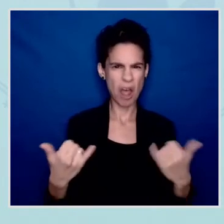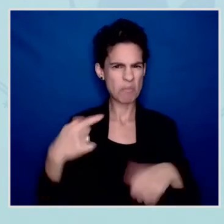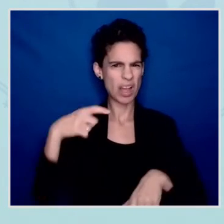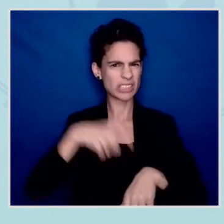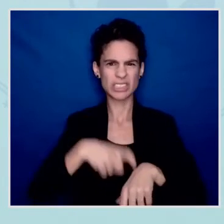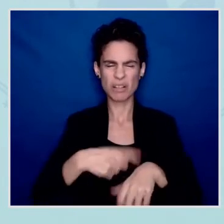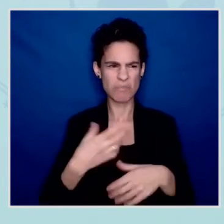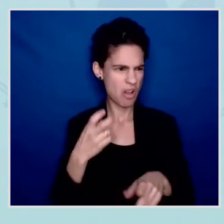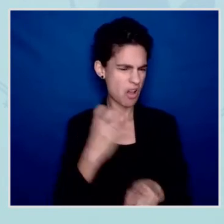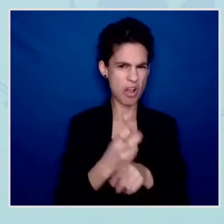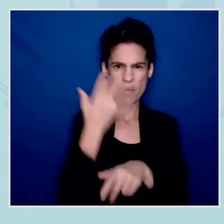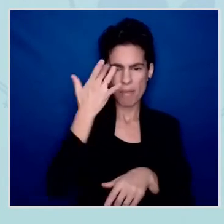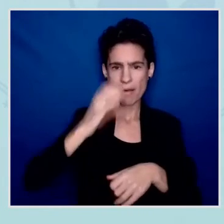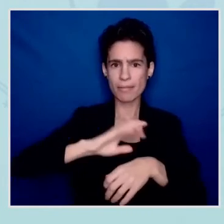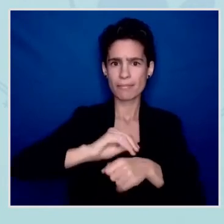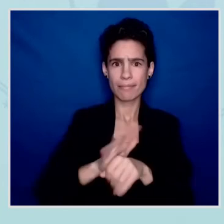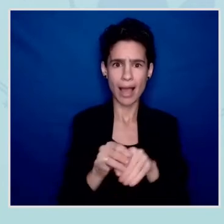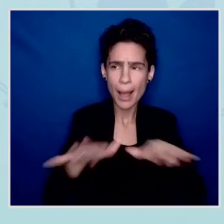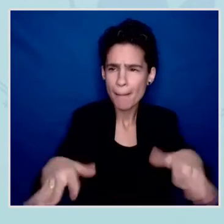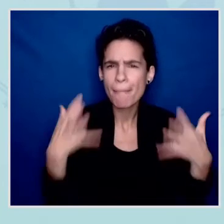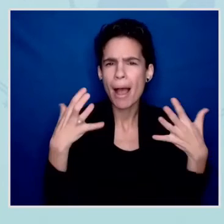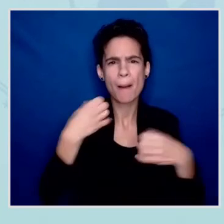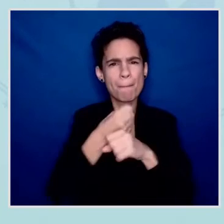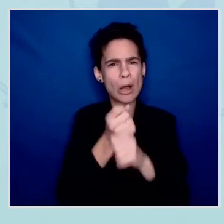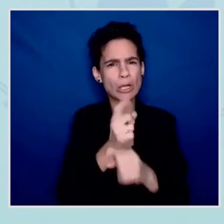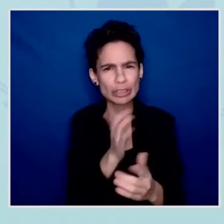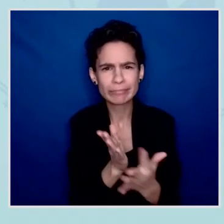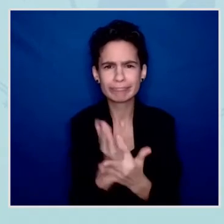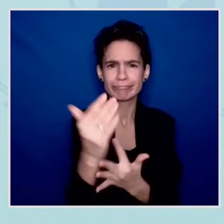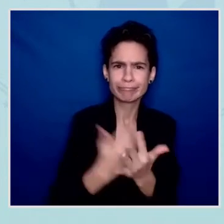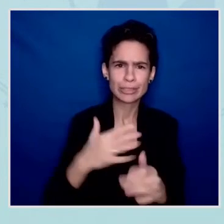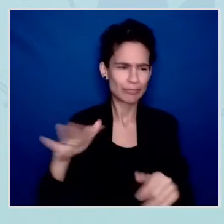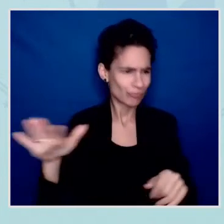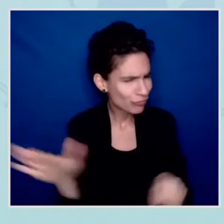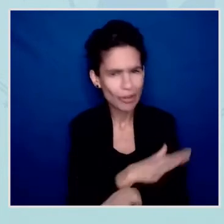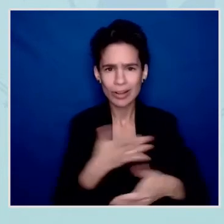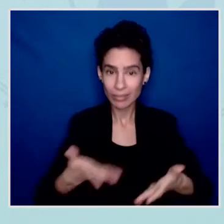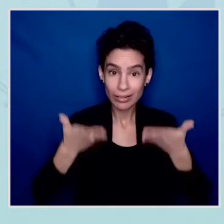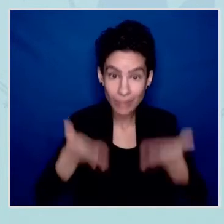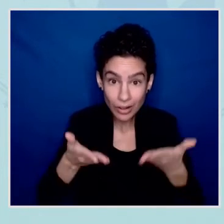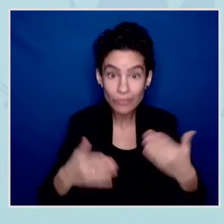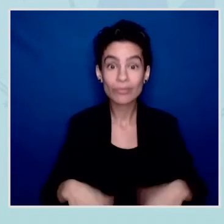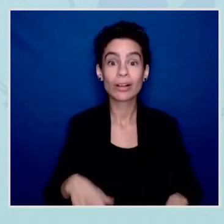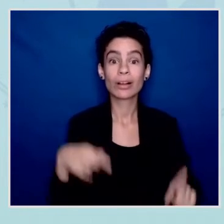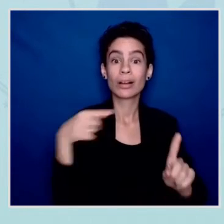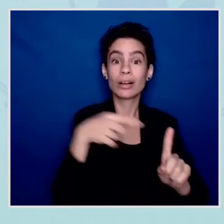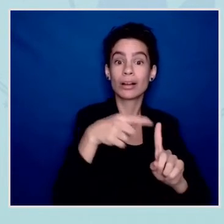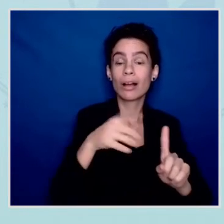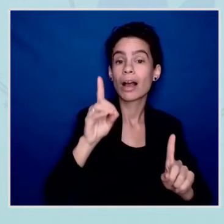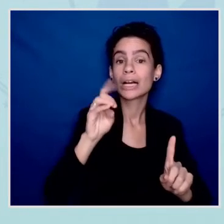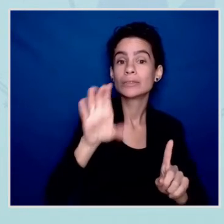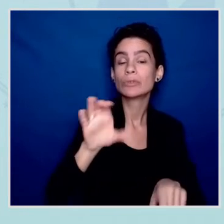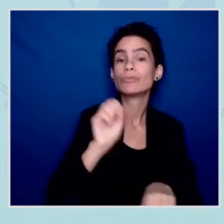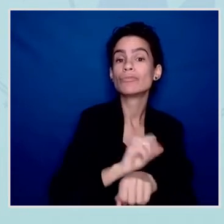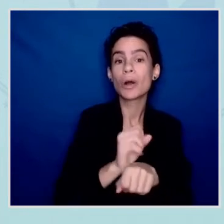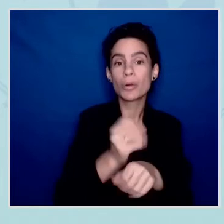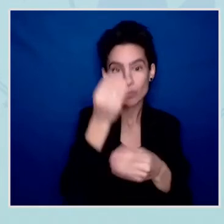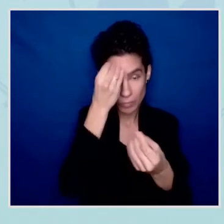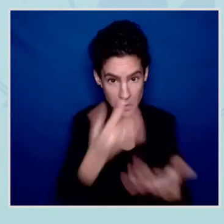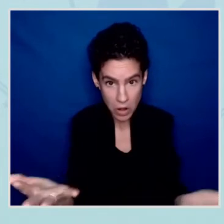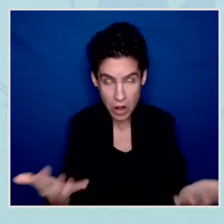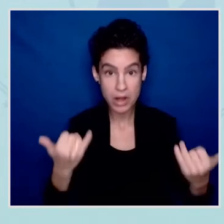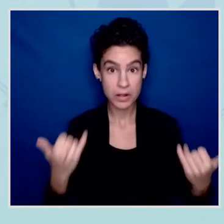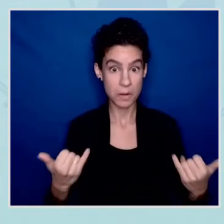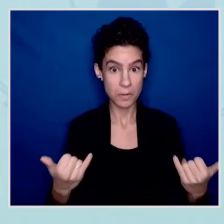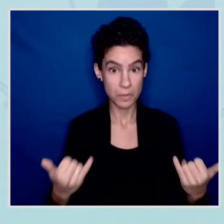HOMELAND SECURITY AND WE WILL